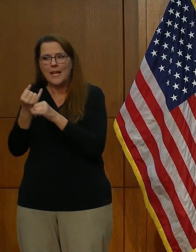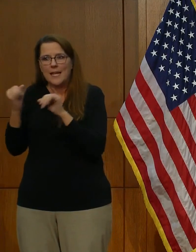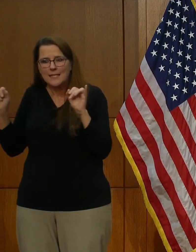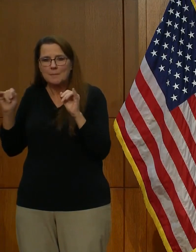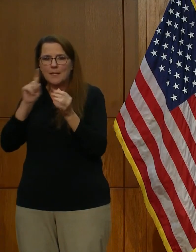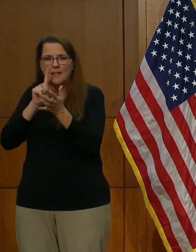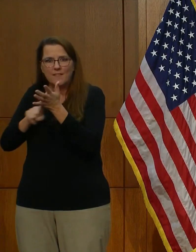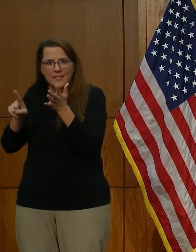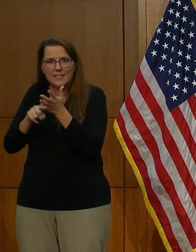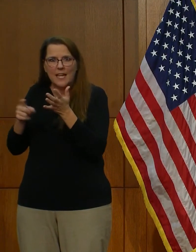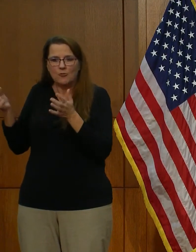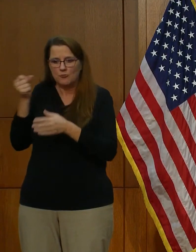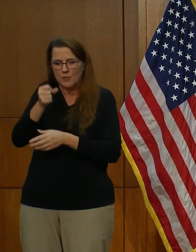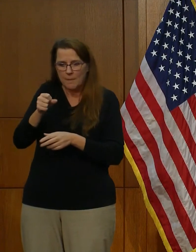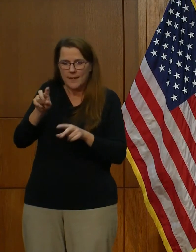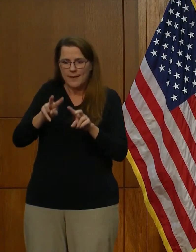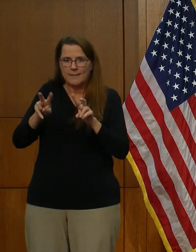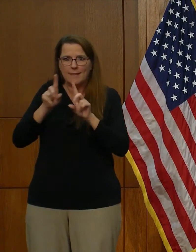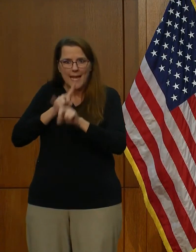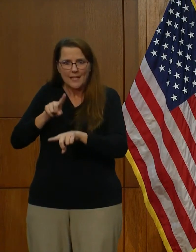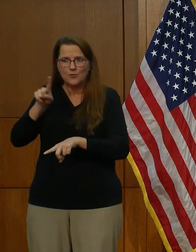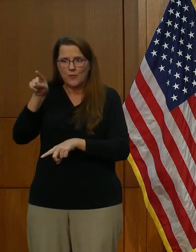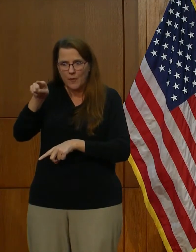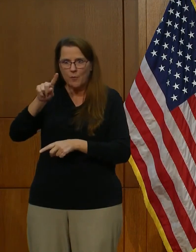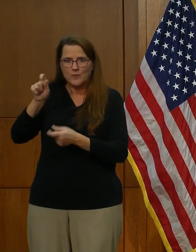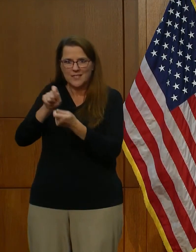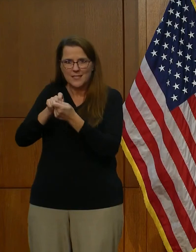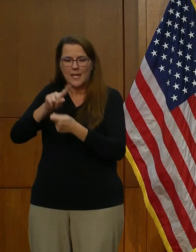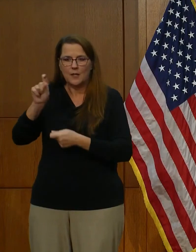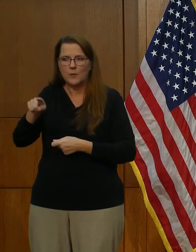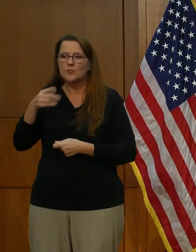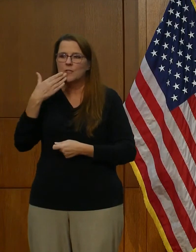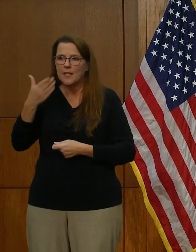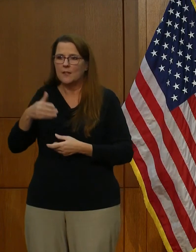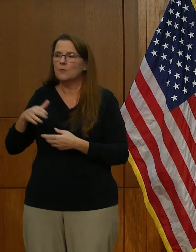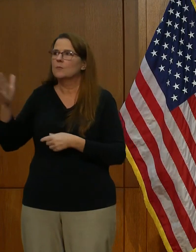ANY FURTHER COMMENT. THIS IS WHY WE NEED A INDEPENDENT INVESTIGATION TO COME IN AND